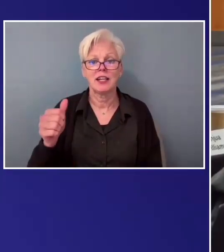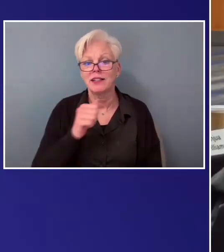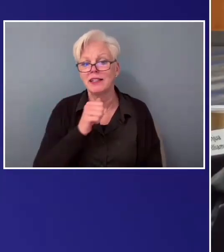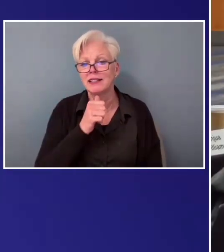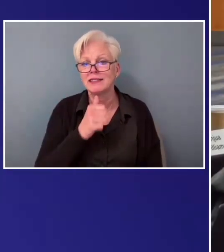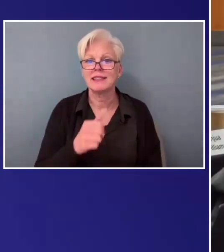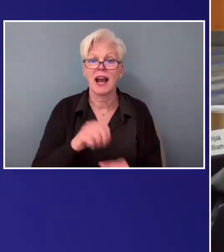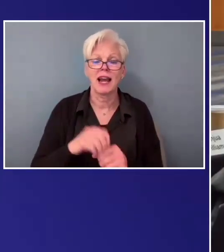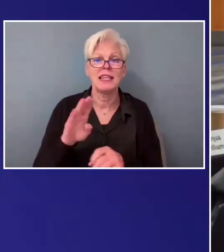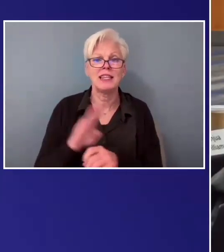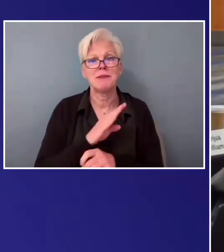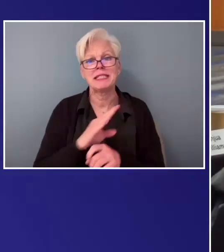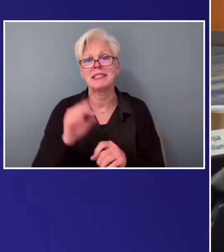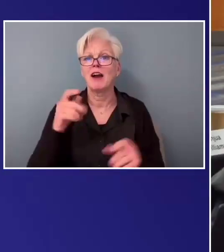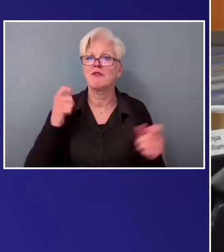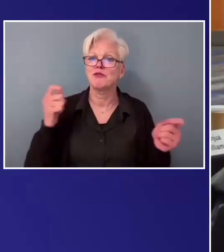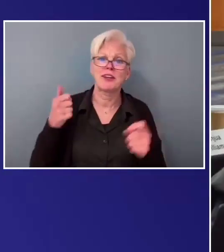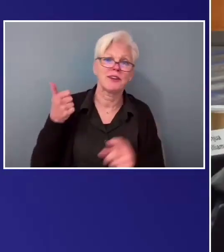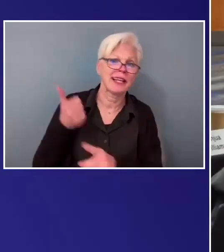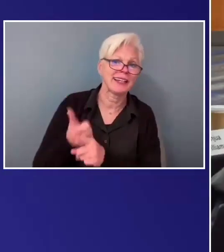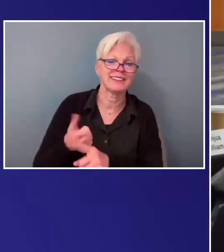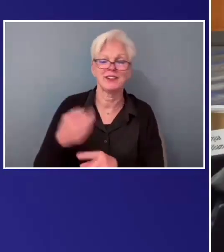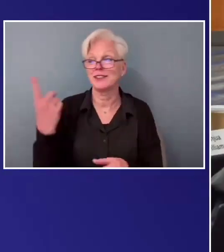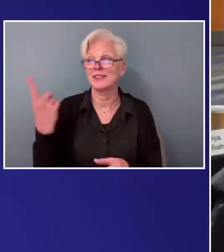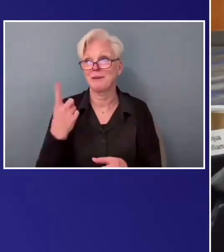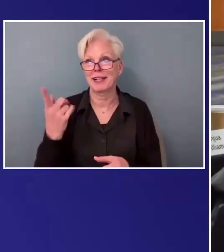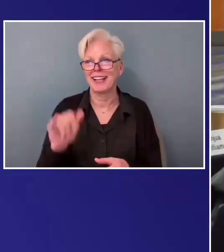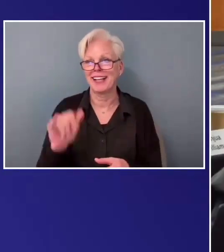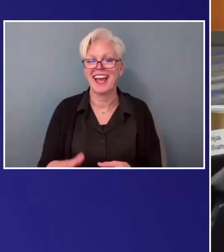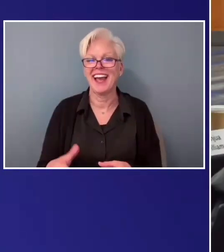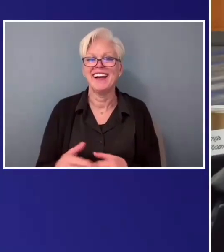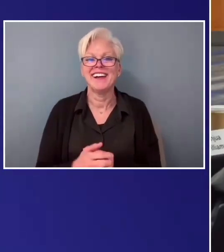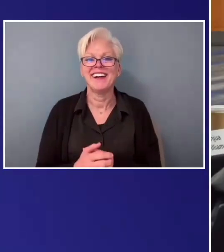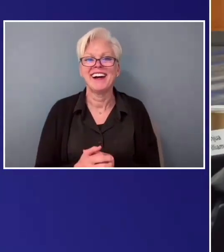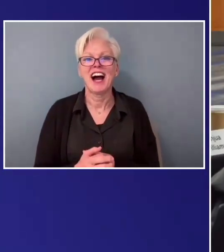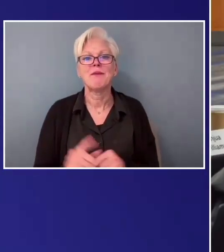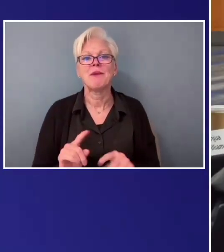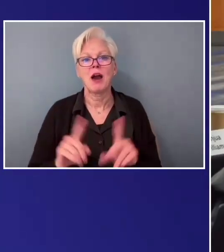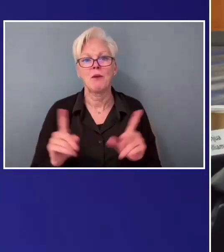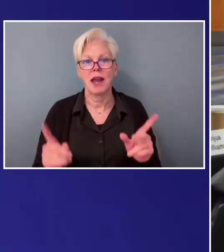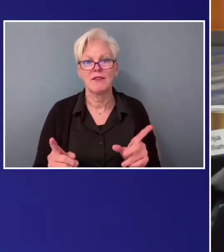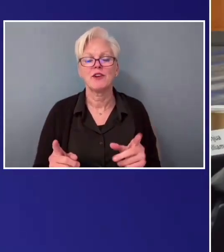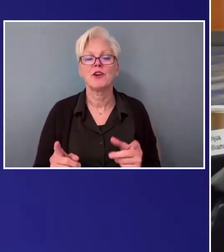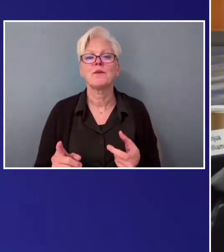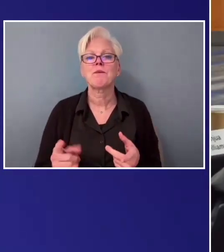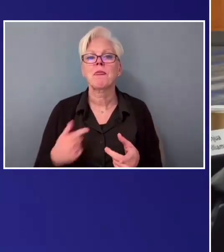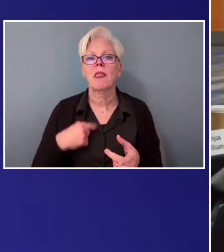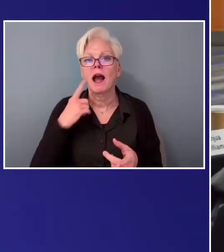business of regulating itself or some variation of that. However, having said that, I wonder if there's --